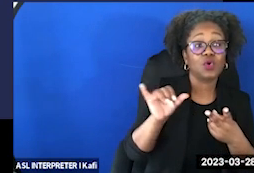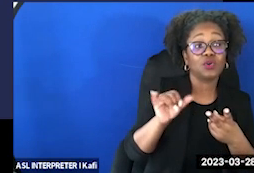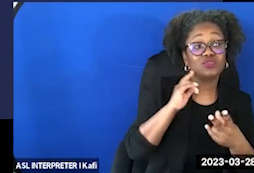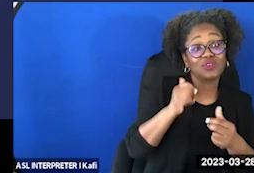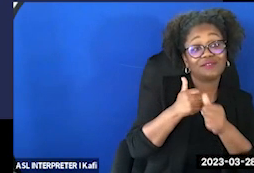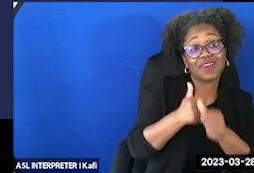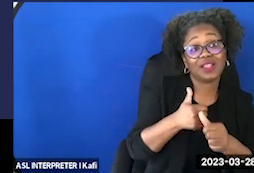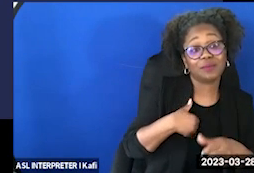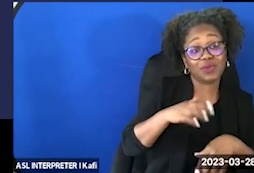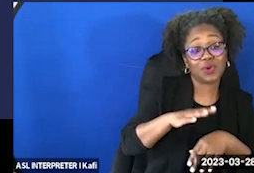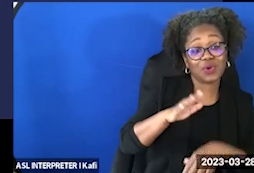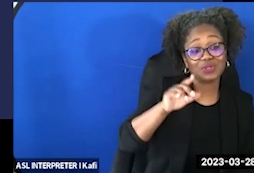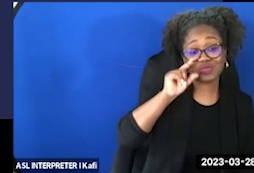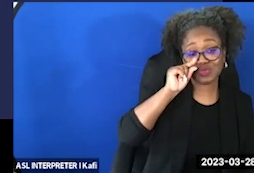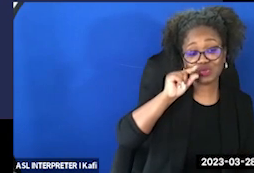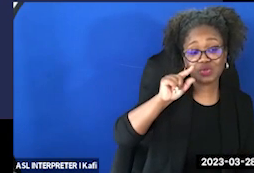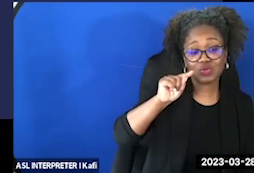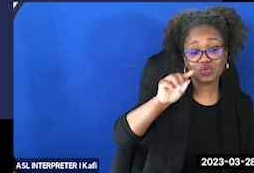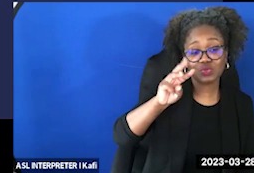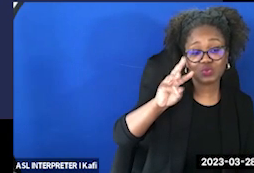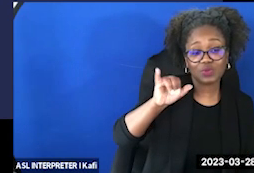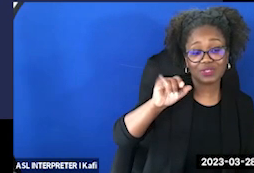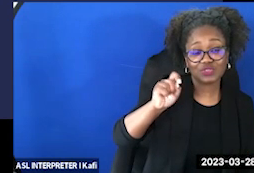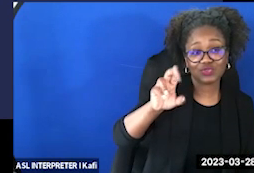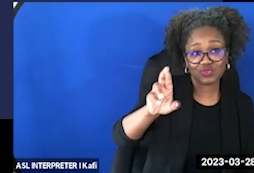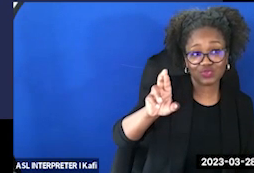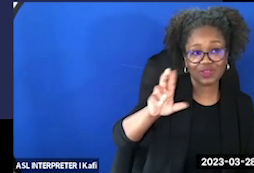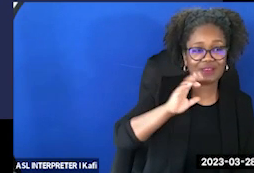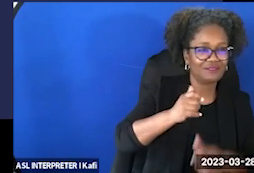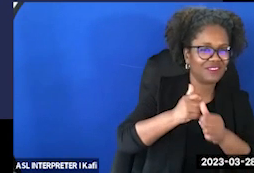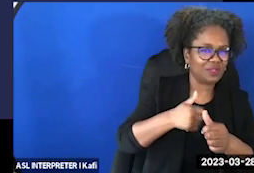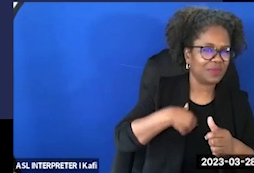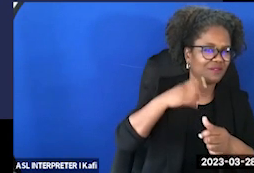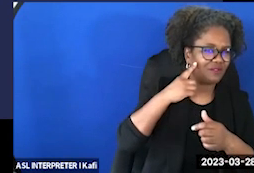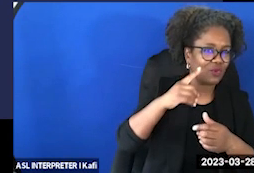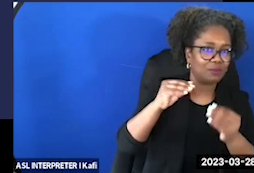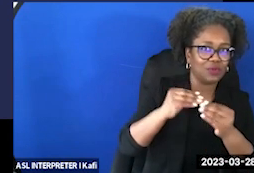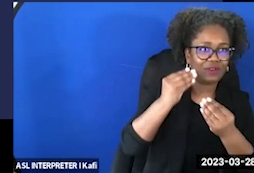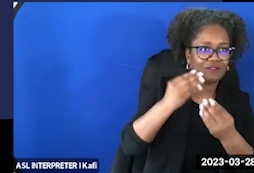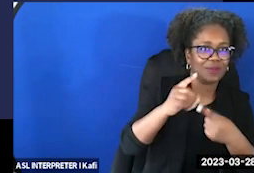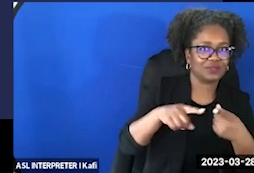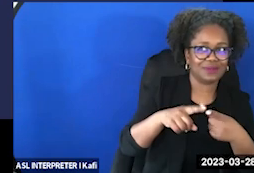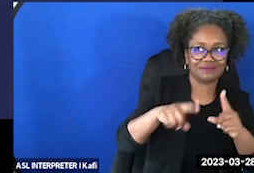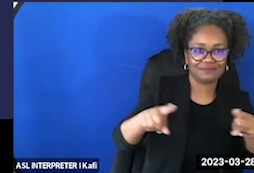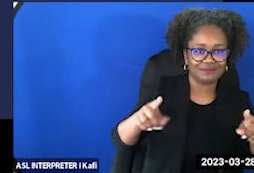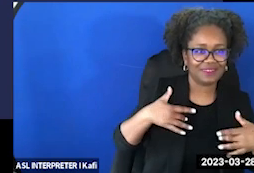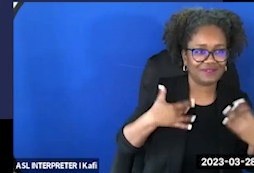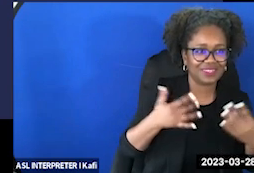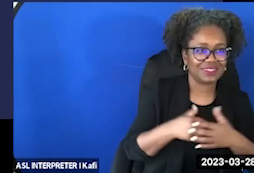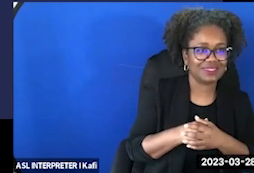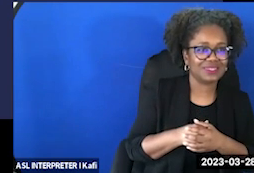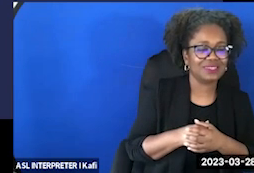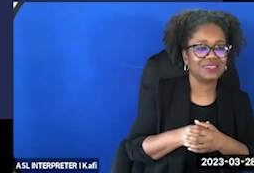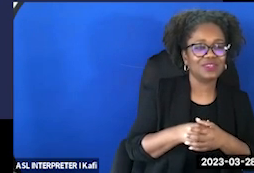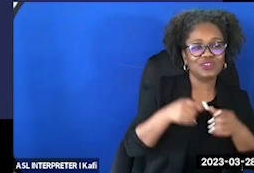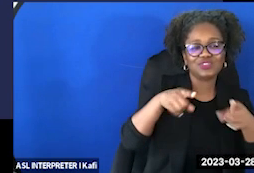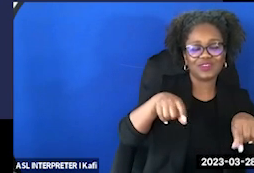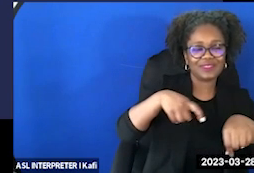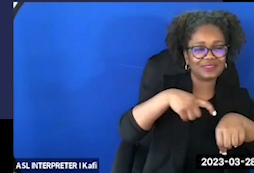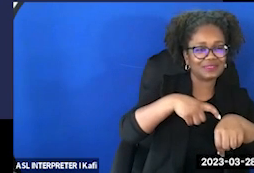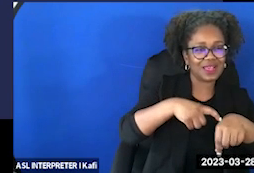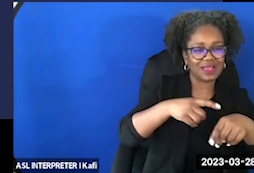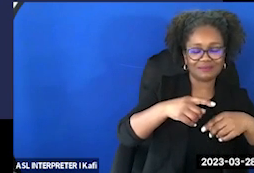Debbie Stine, Science & Technology Policy Academy: down here and again find out about all the different events and things that I have, you know. Usually during this kind of season, I have, like 2 or 3 talks a week, so